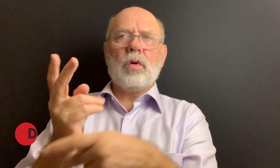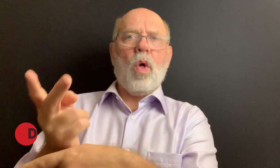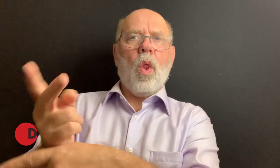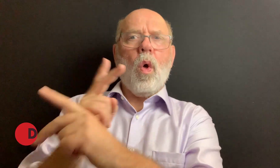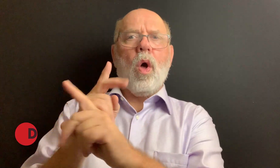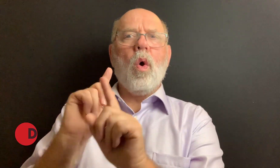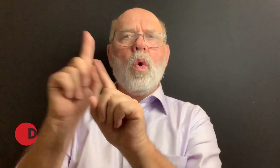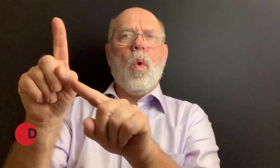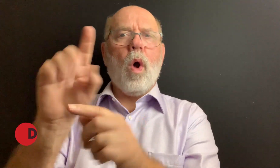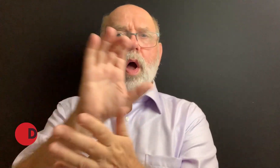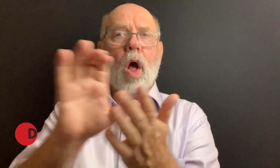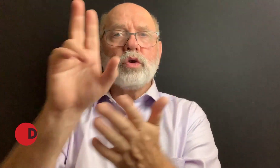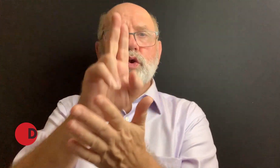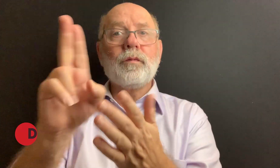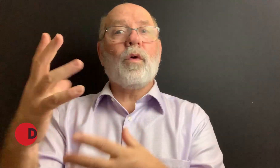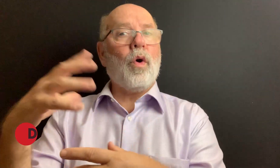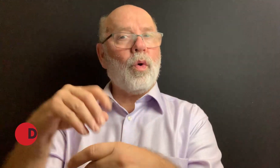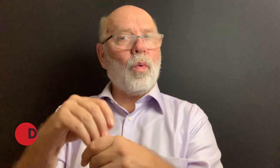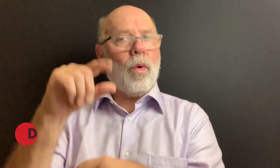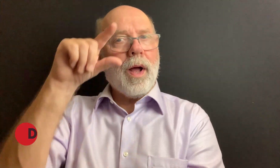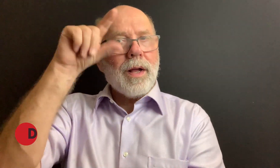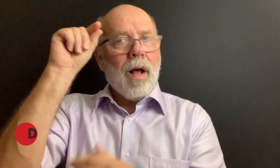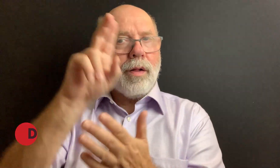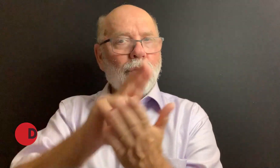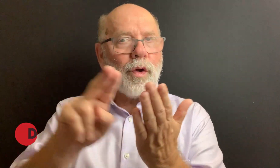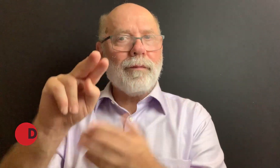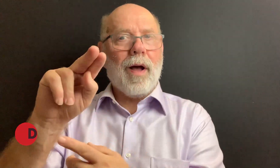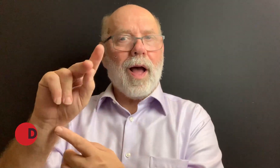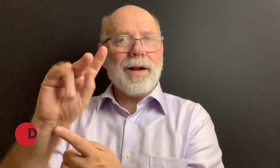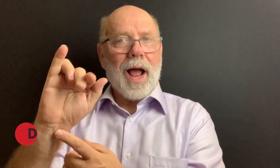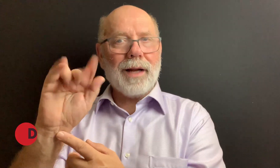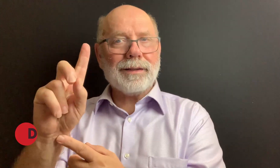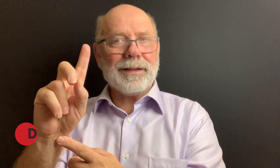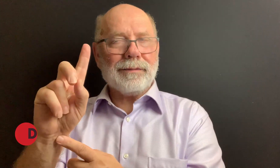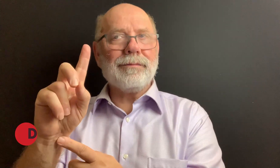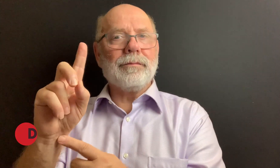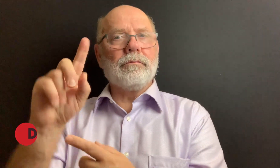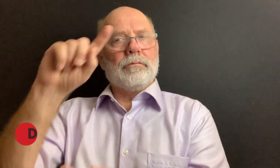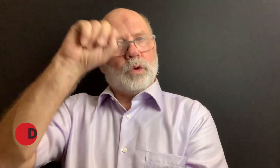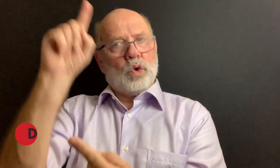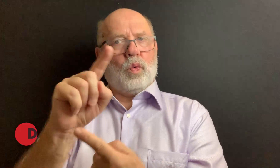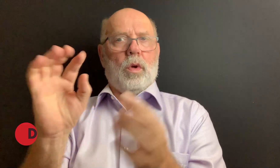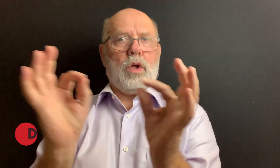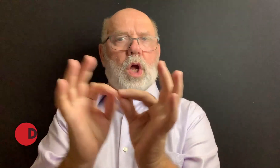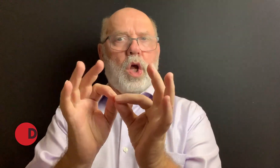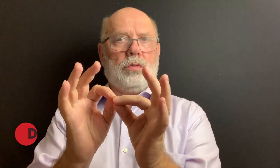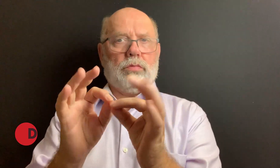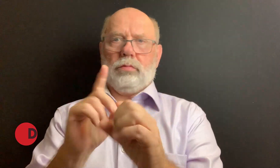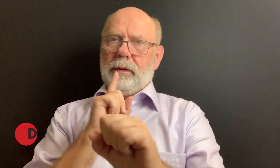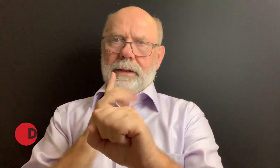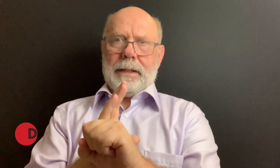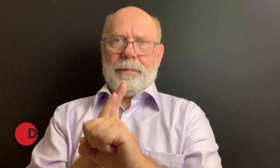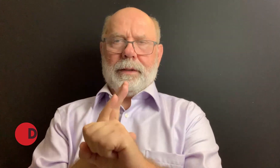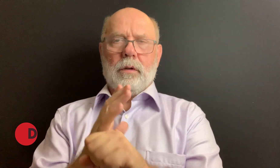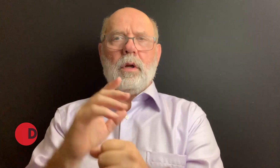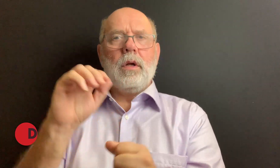colleges and universities including Gallaudet University, NTID, commitment